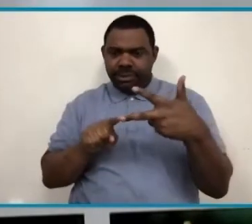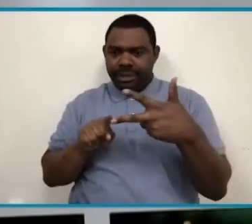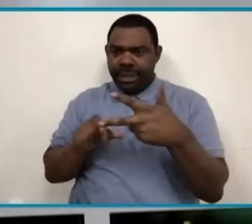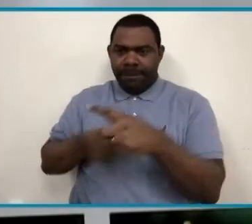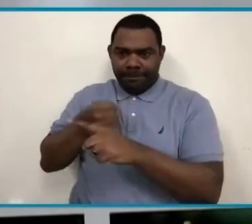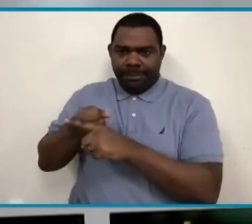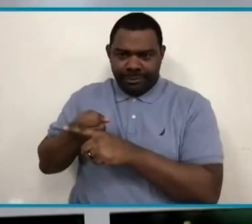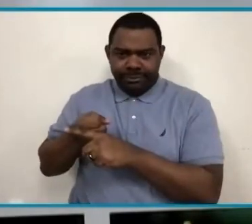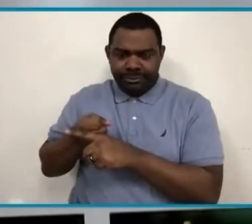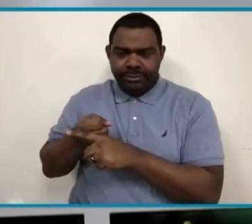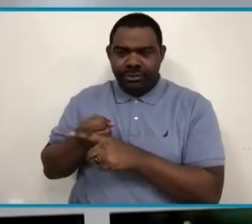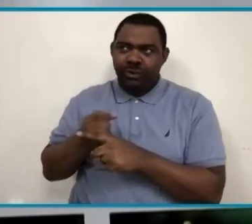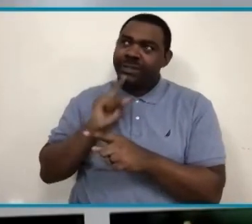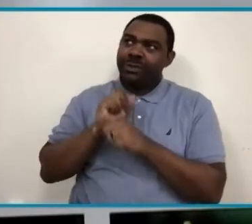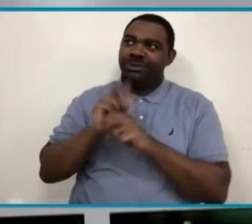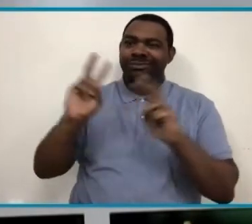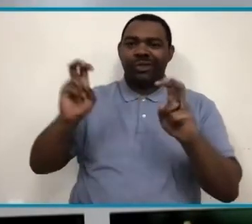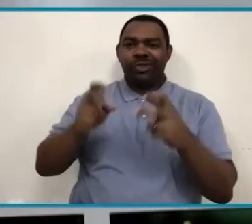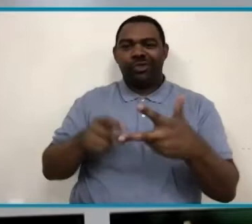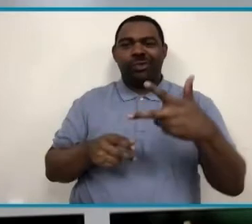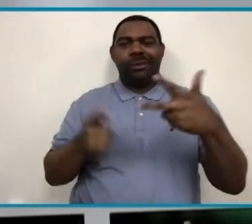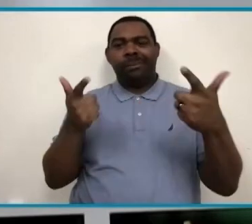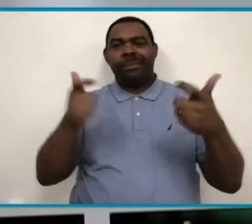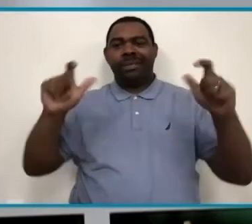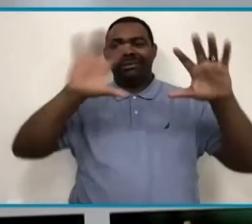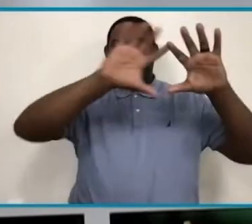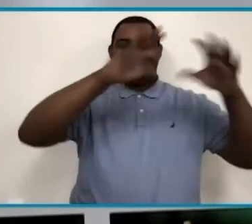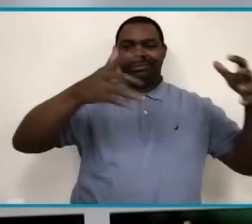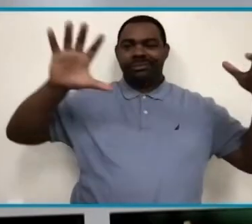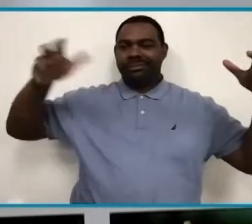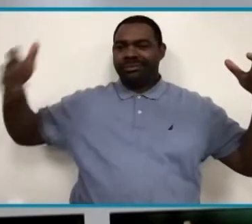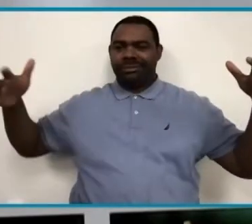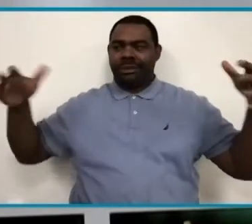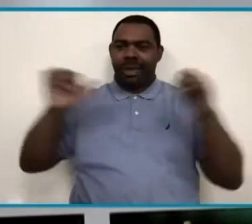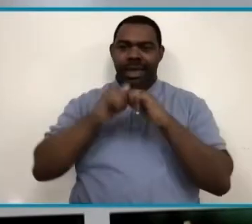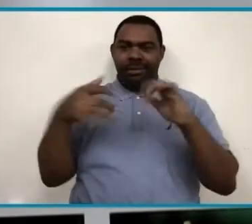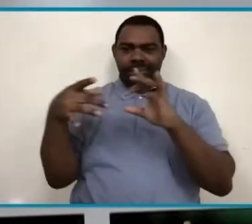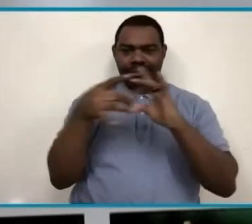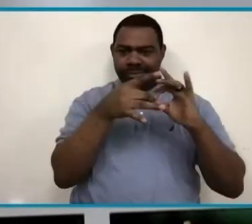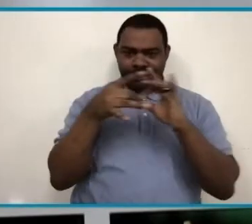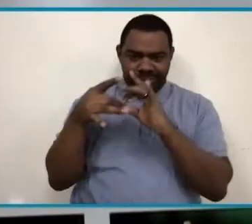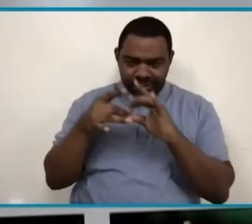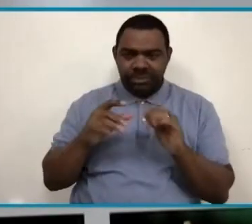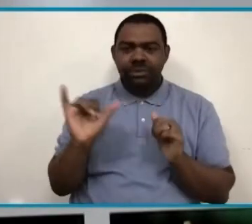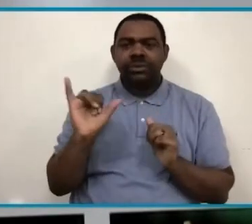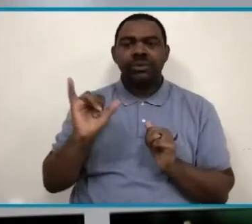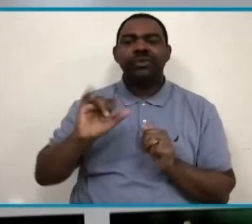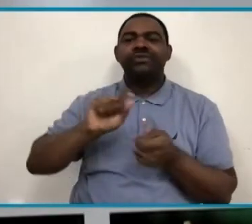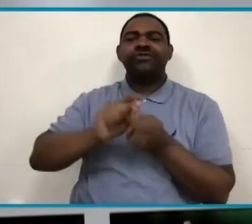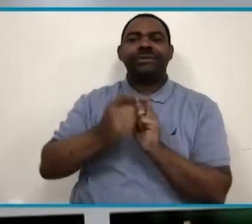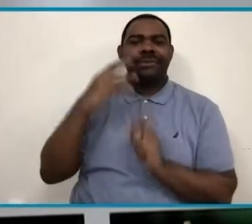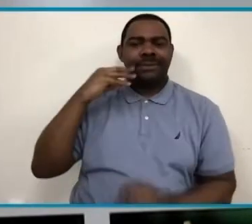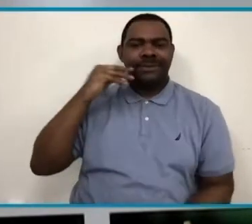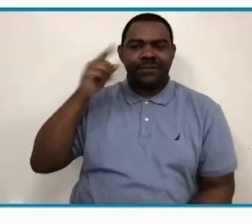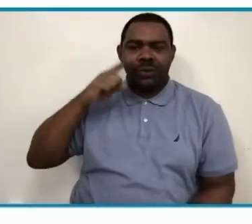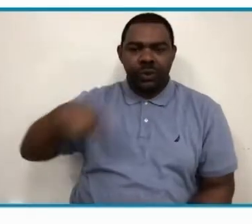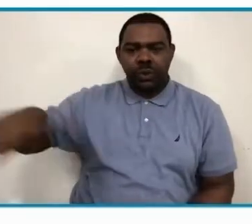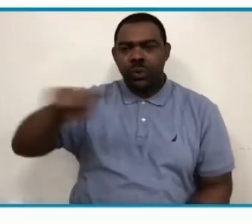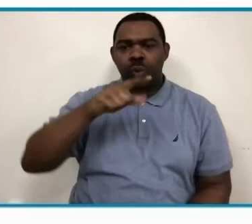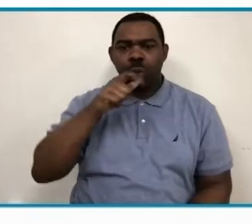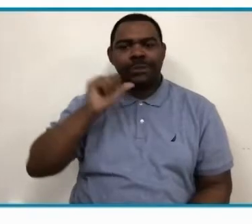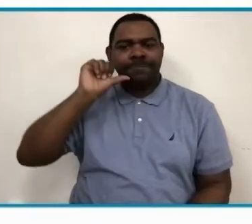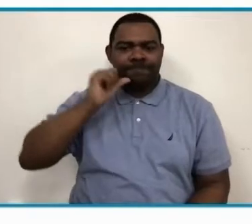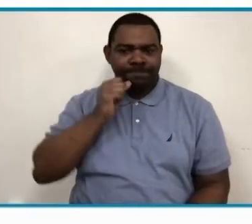wish to begin to change the experience of pain for these service members.